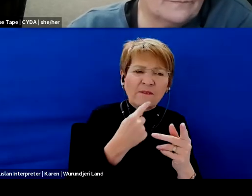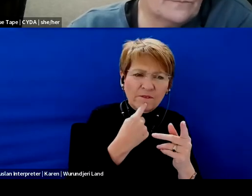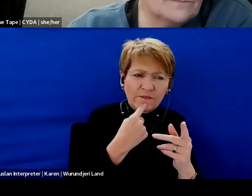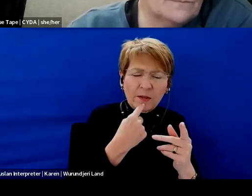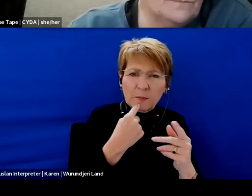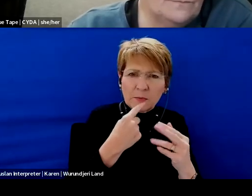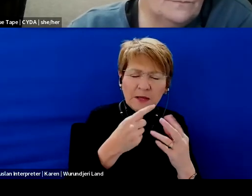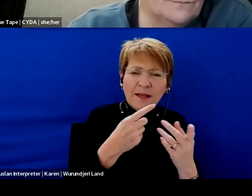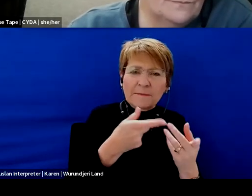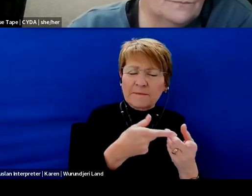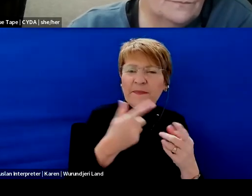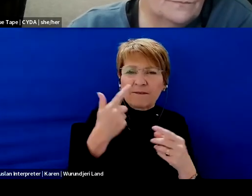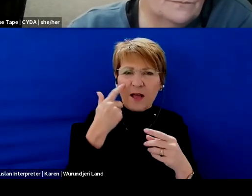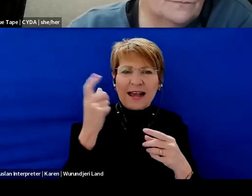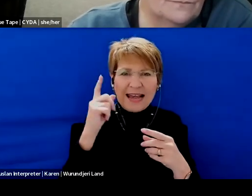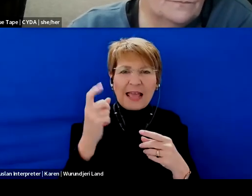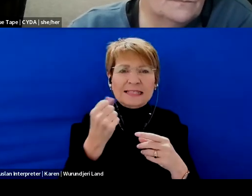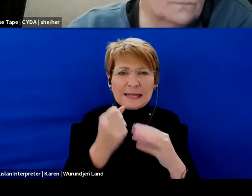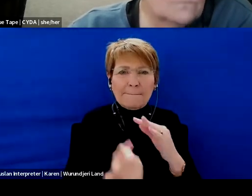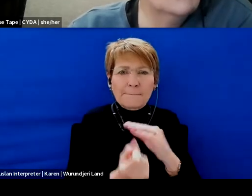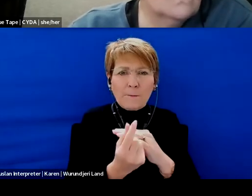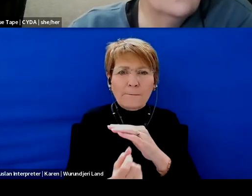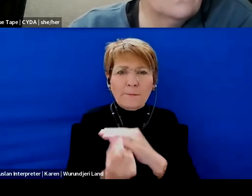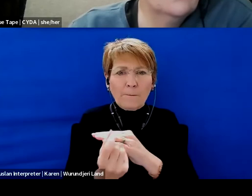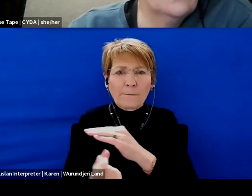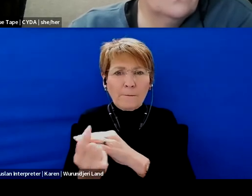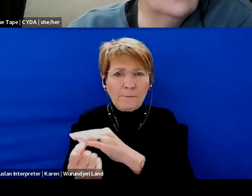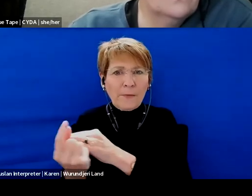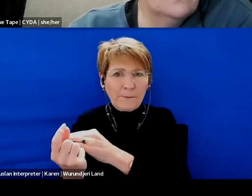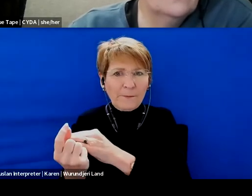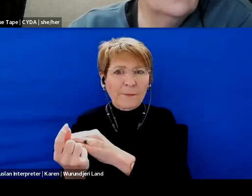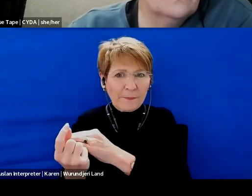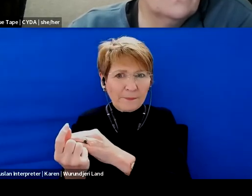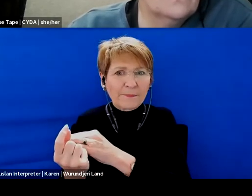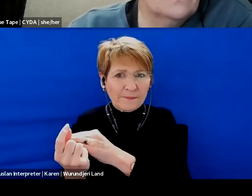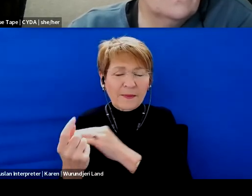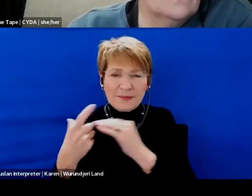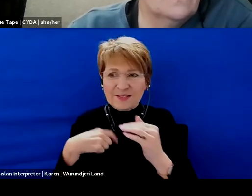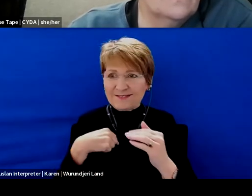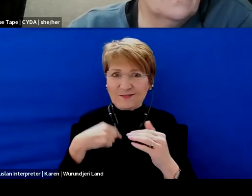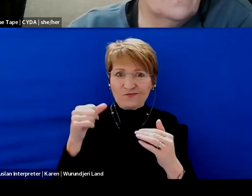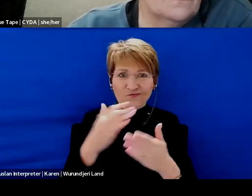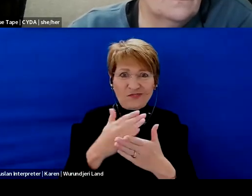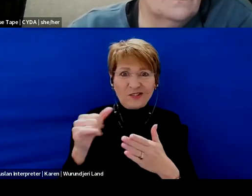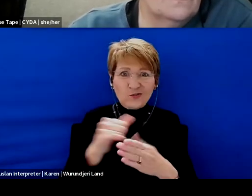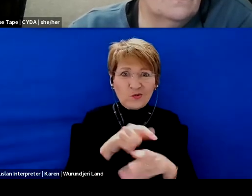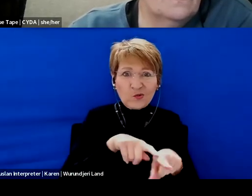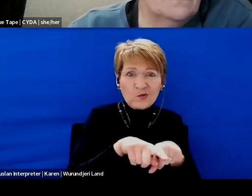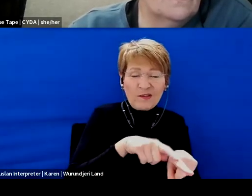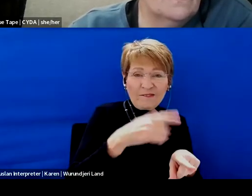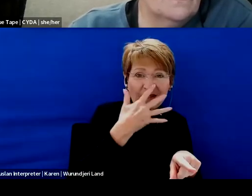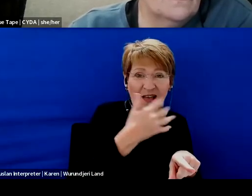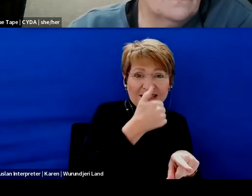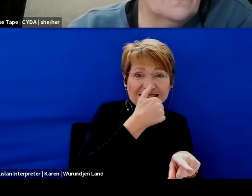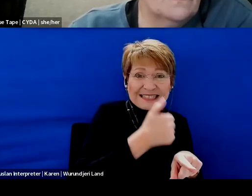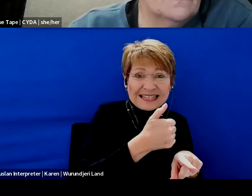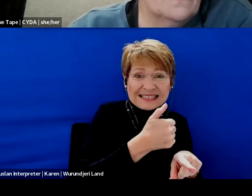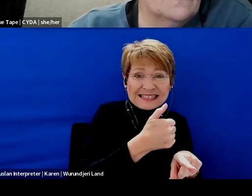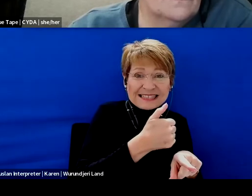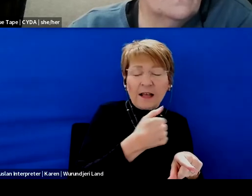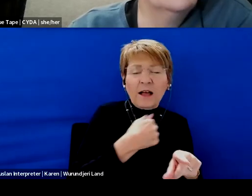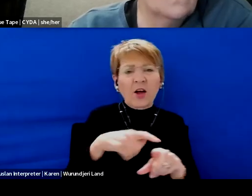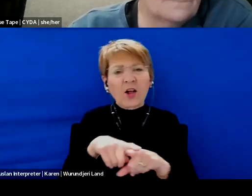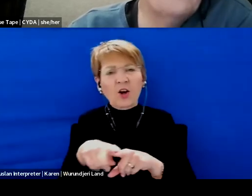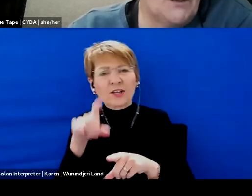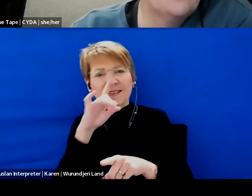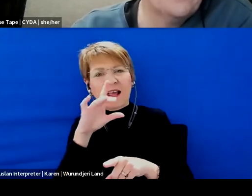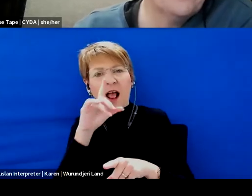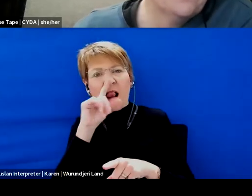I am finding I'm still having some sort of issues with it because that something that you're really supposed to pick up at about five or six I picked up at 10 and 11.